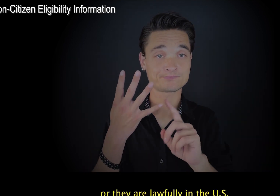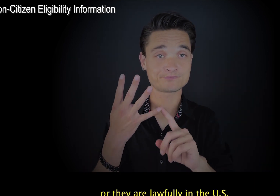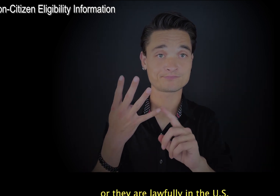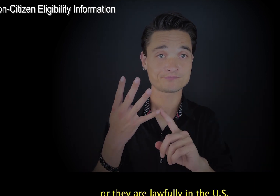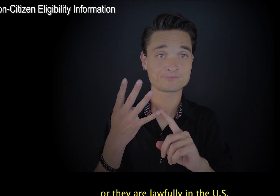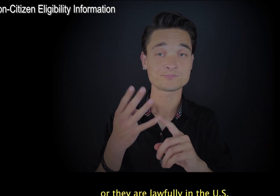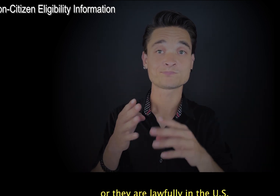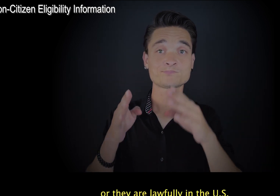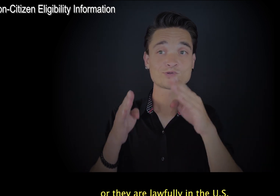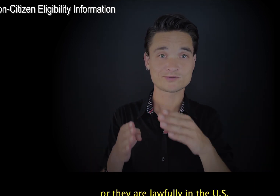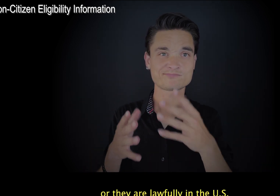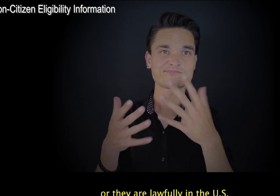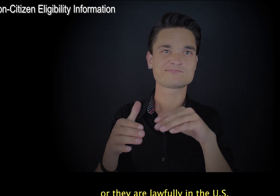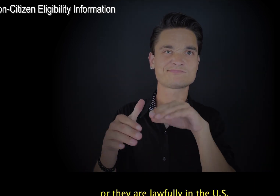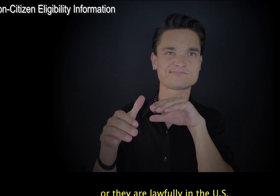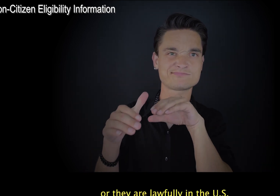or they are lawfully in the U.S.